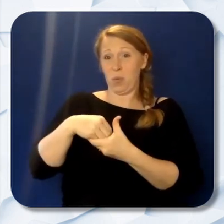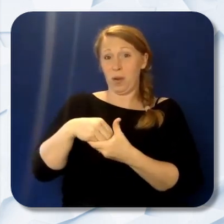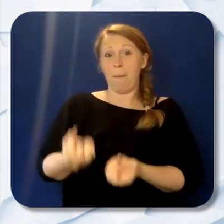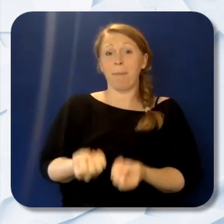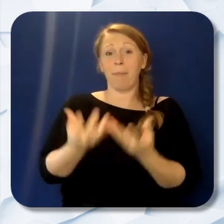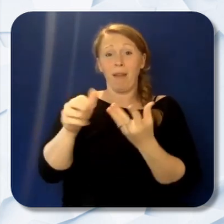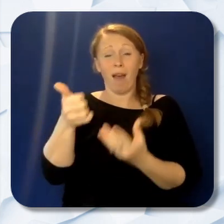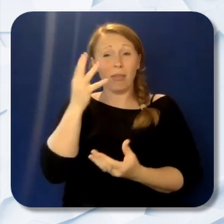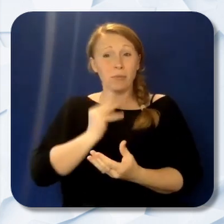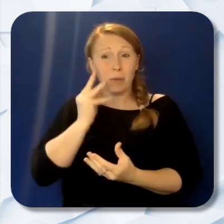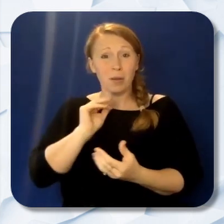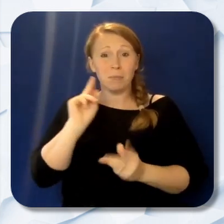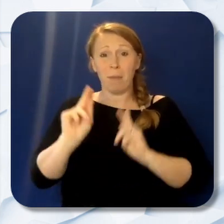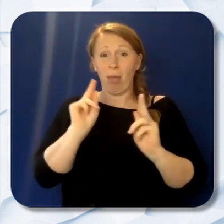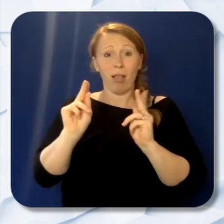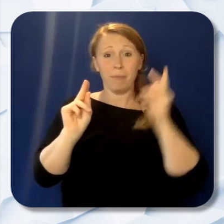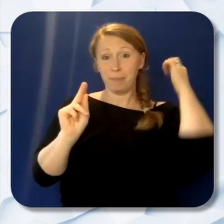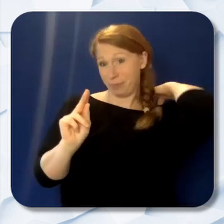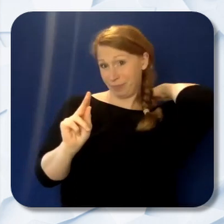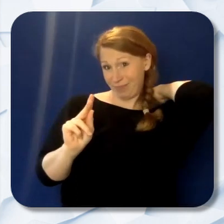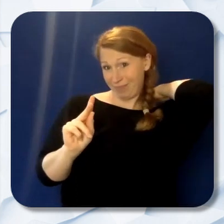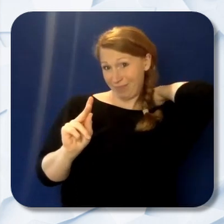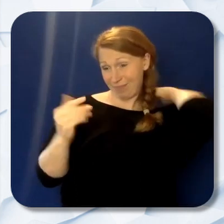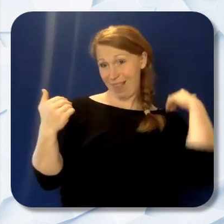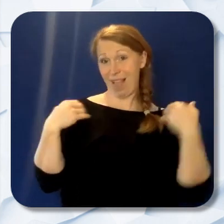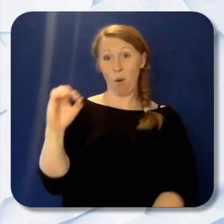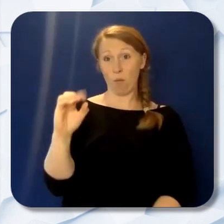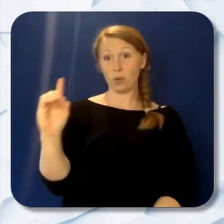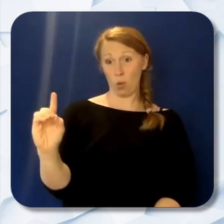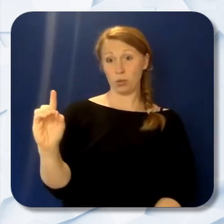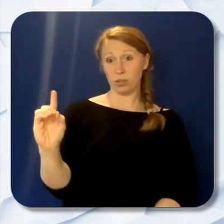where they do have an overdose event, and they're able to survive because of Narcan